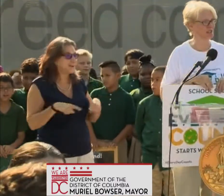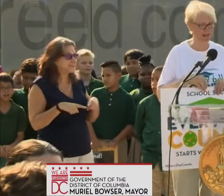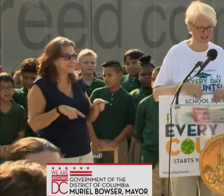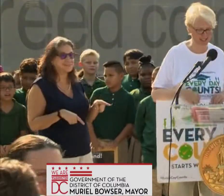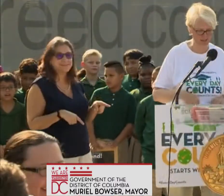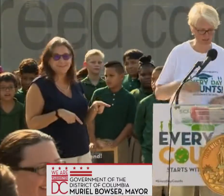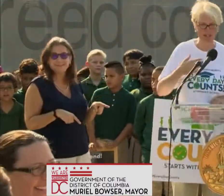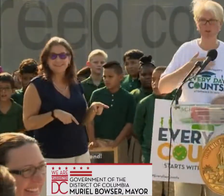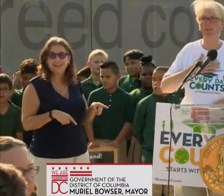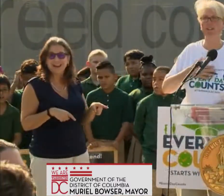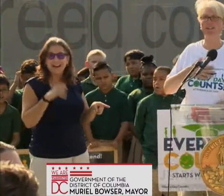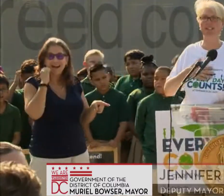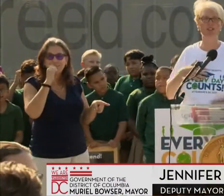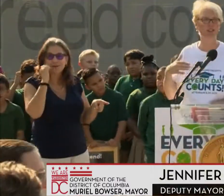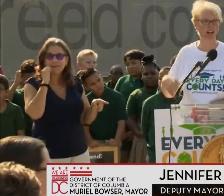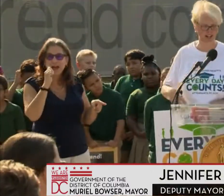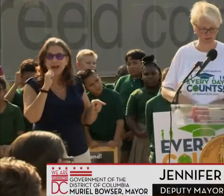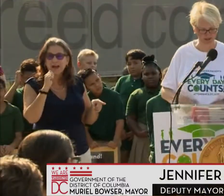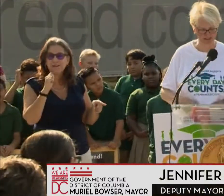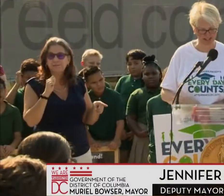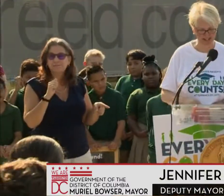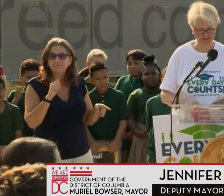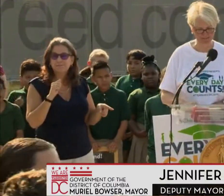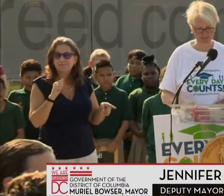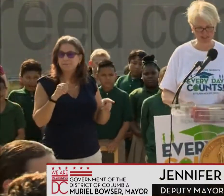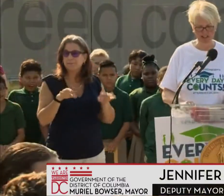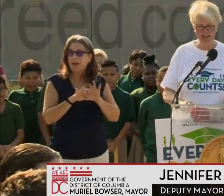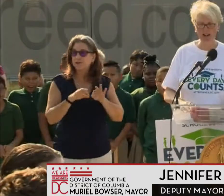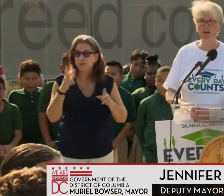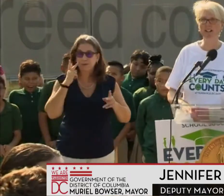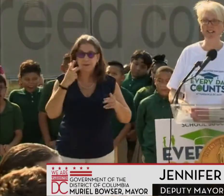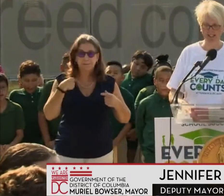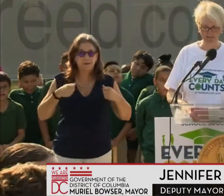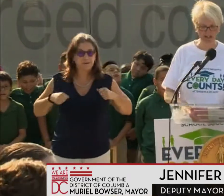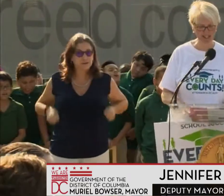may see me with this t-shirt on and with the sign I wanted to start by thanking